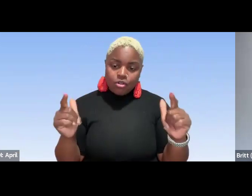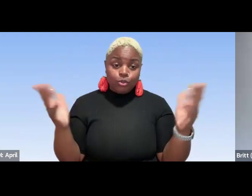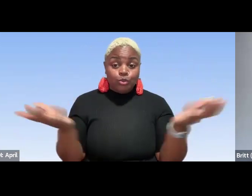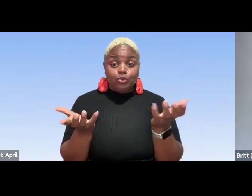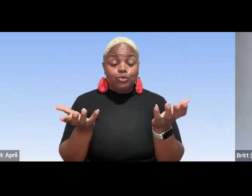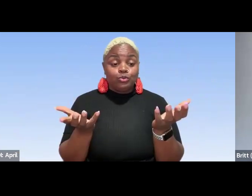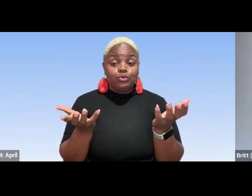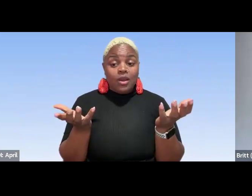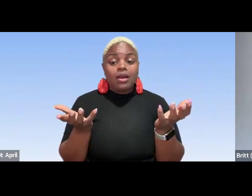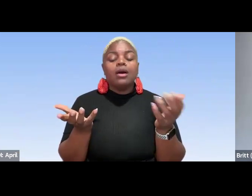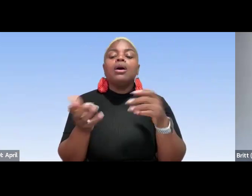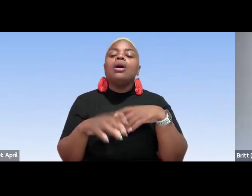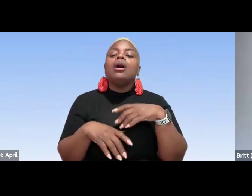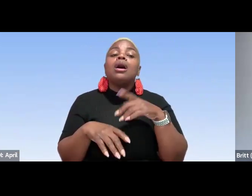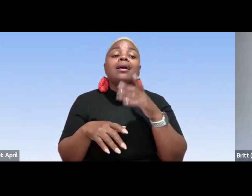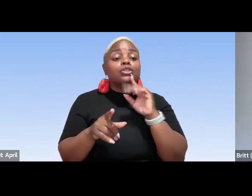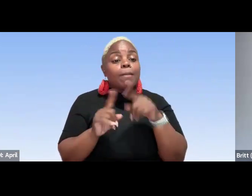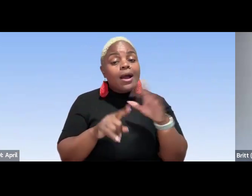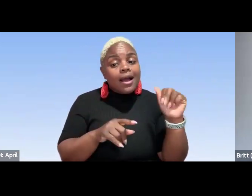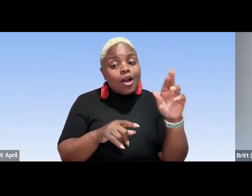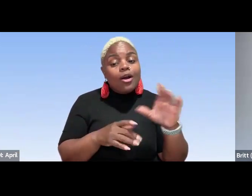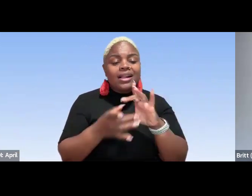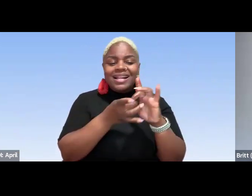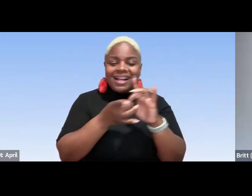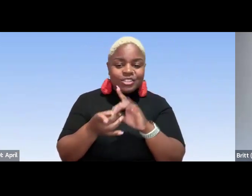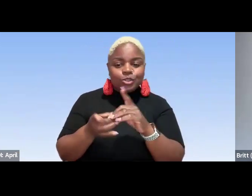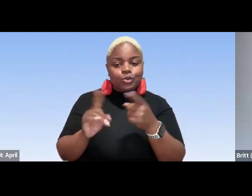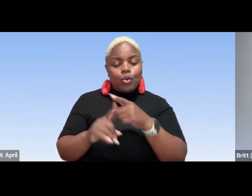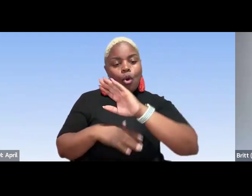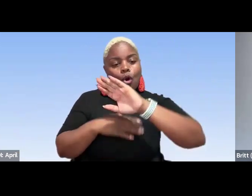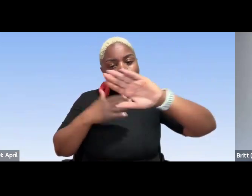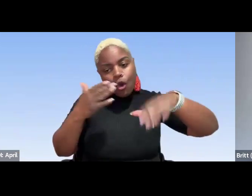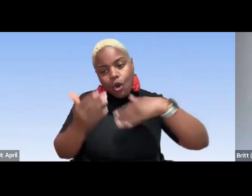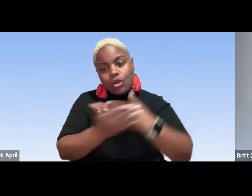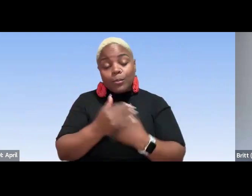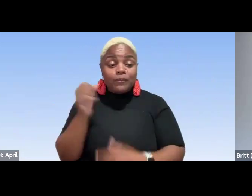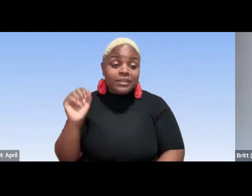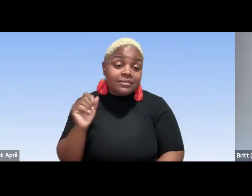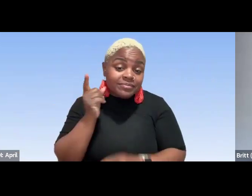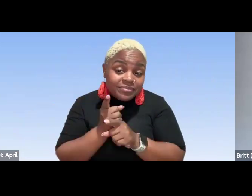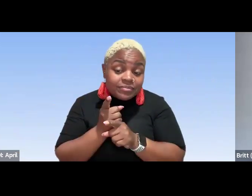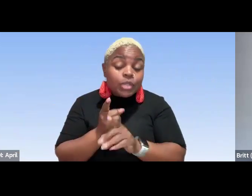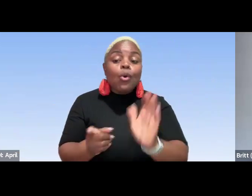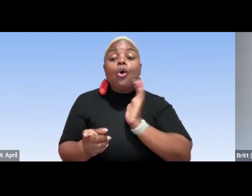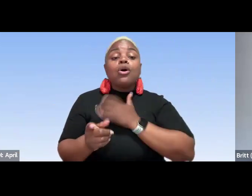care connects all of our movements, and that our survival requires solidarity.